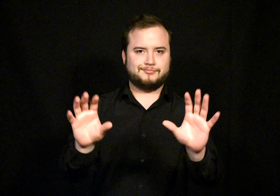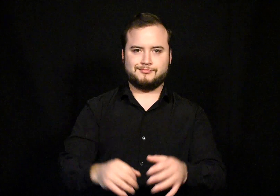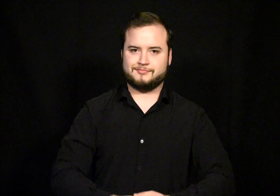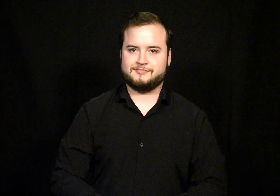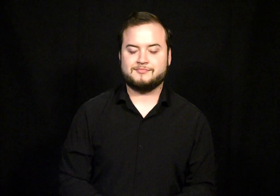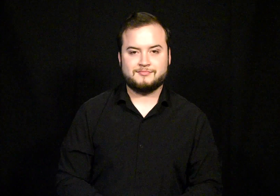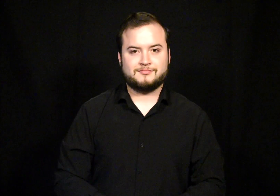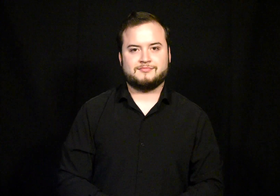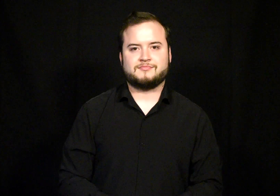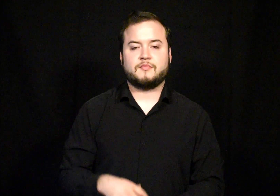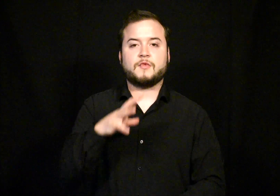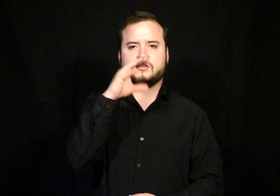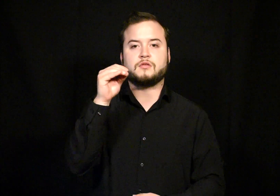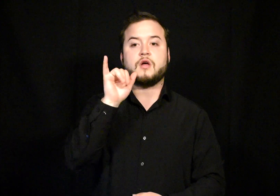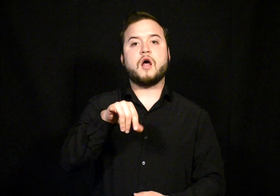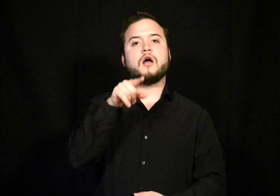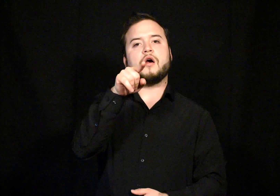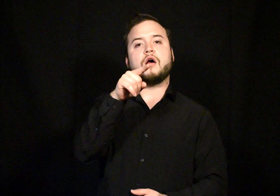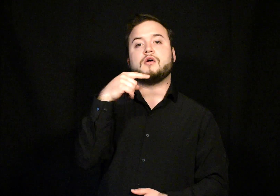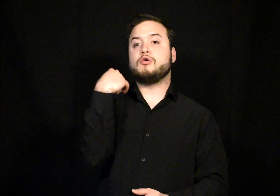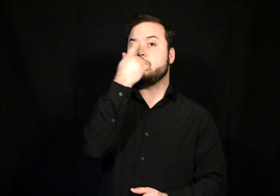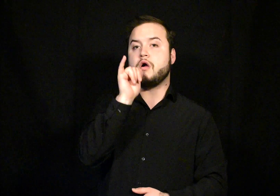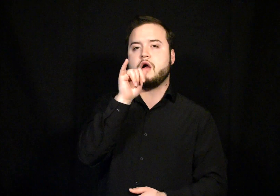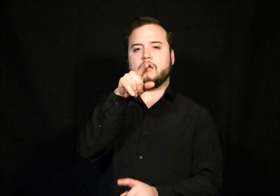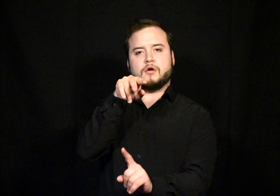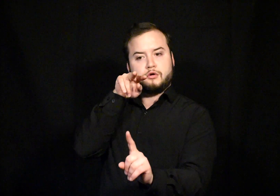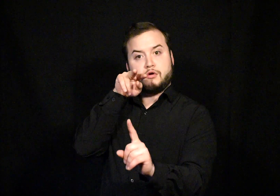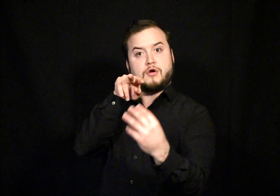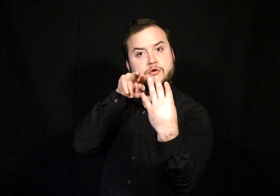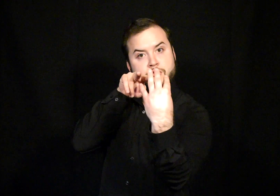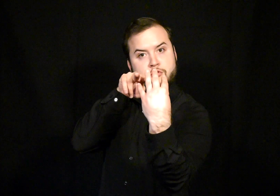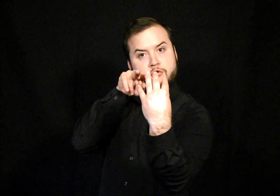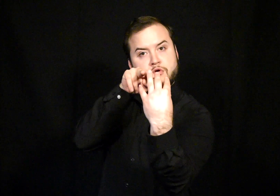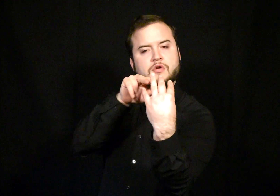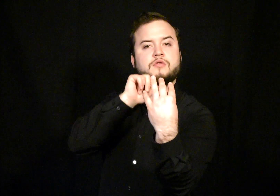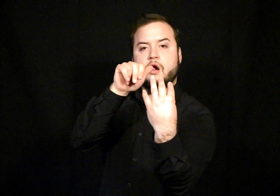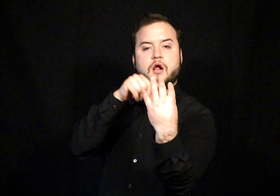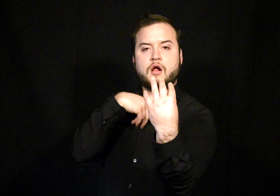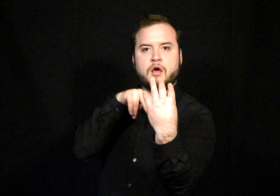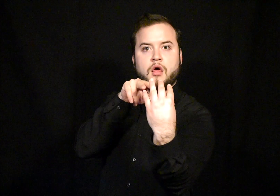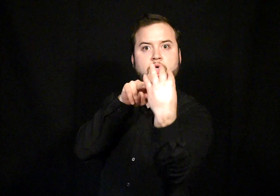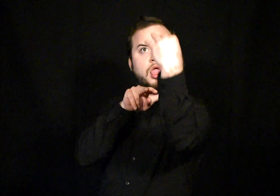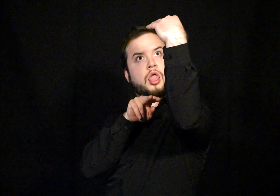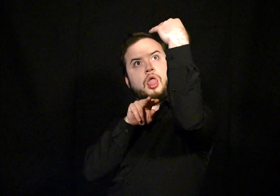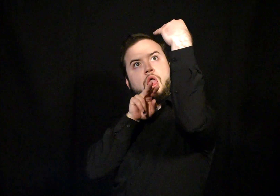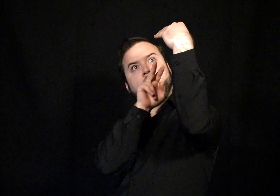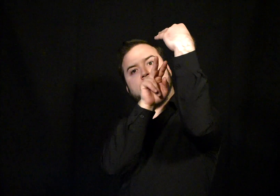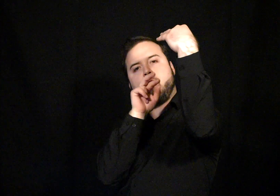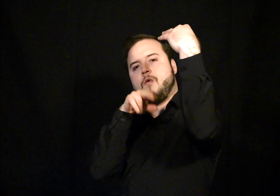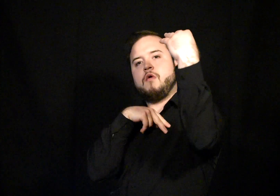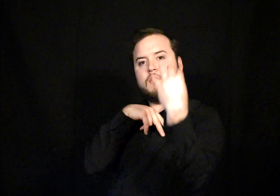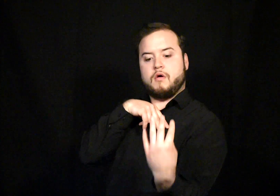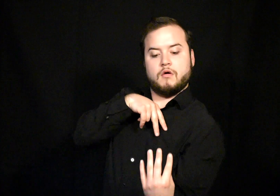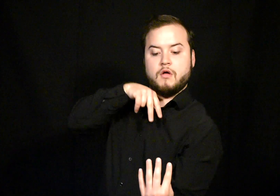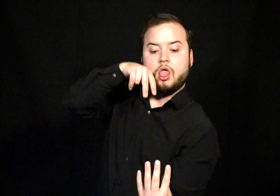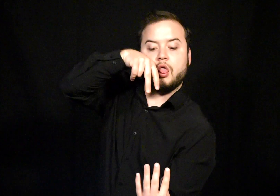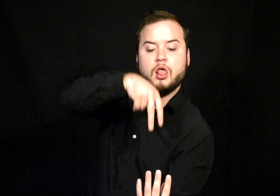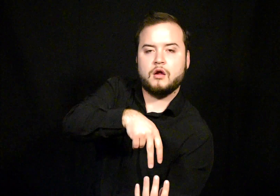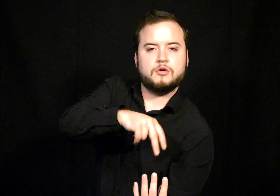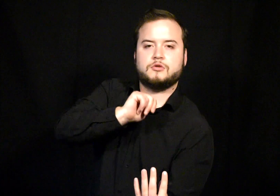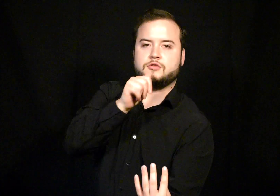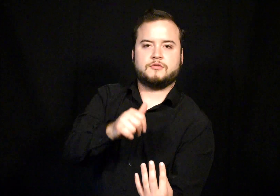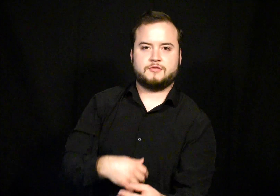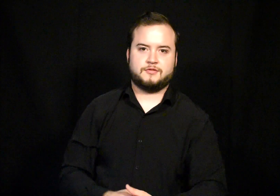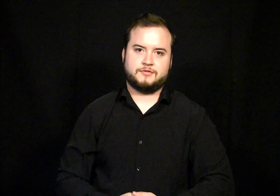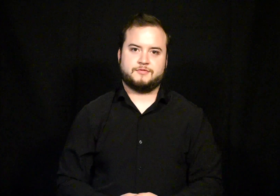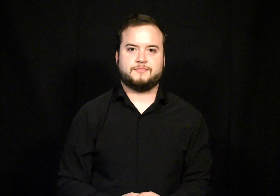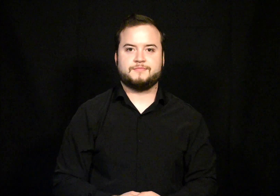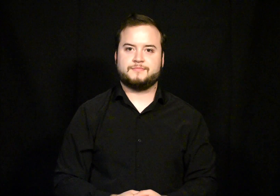and that you’re looking directly at the camera and not over (no ceiling view) or up (from the floor).